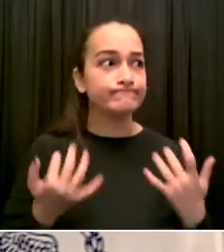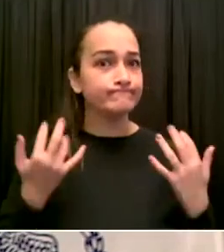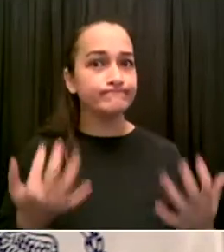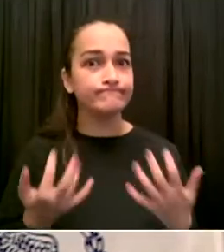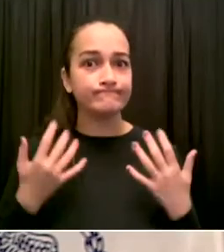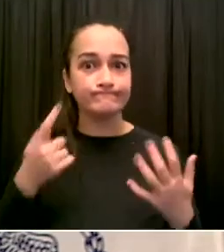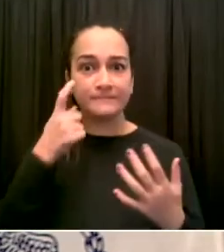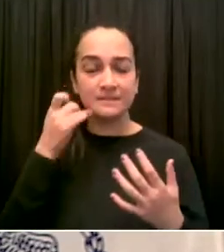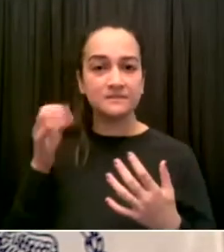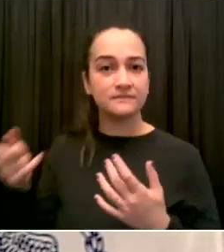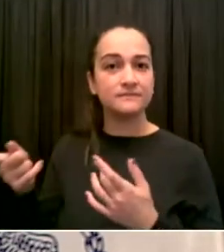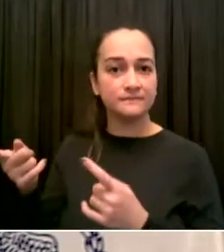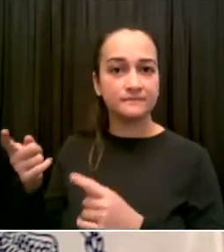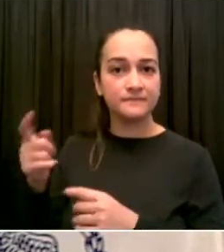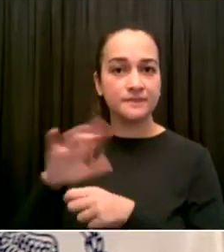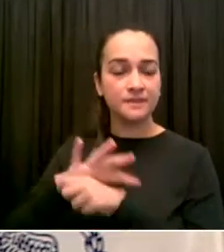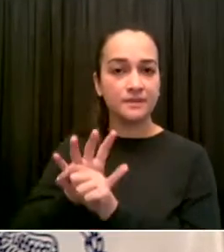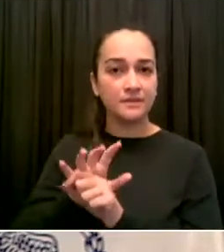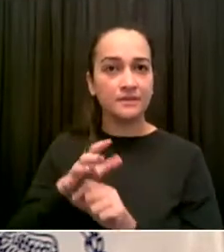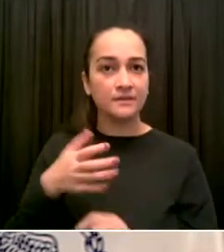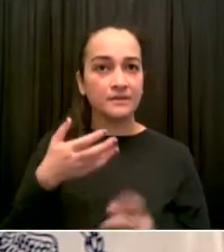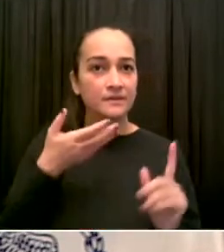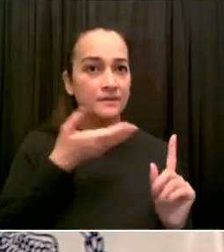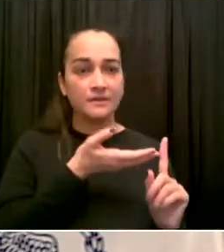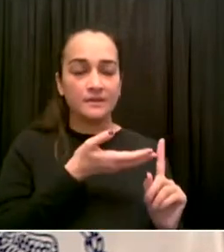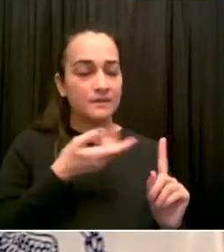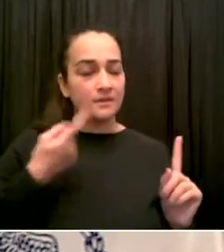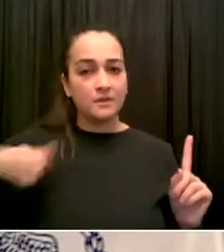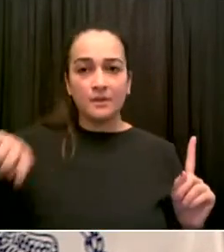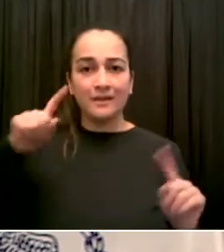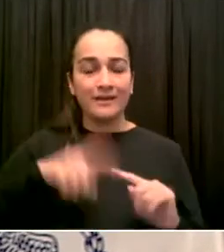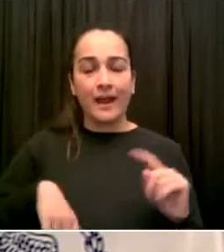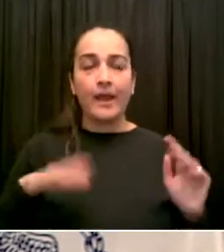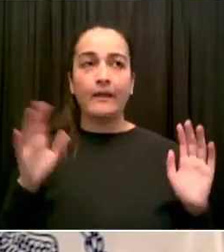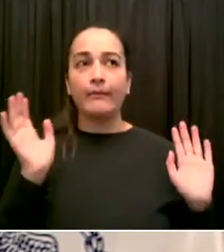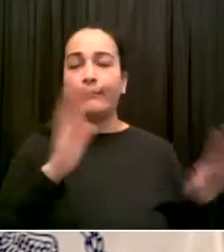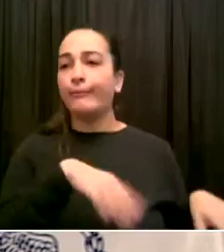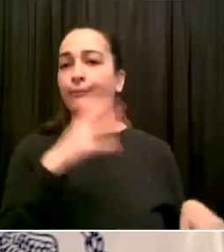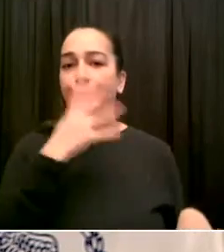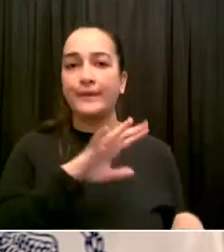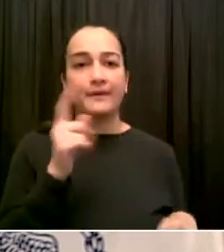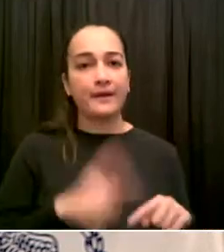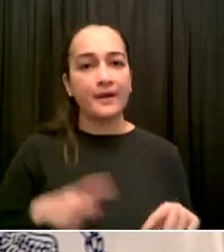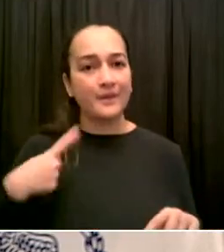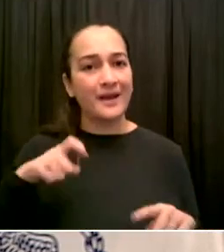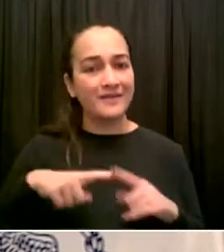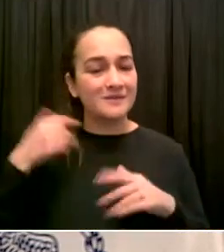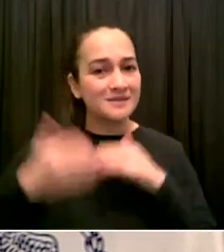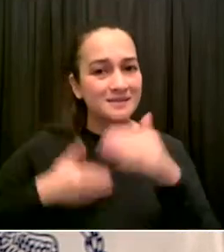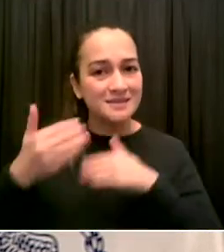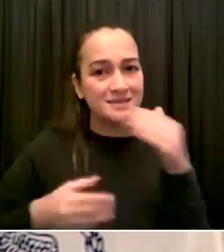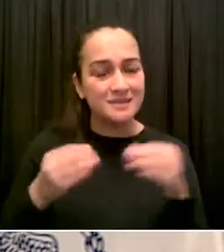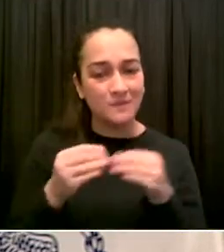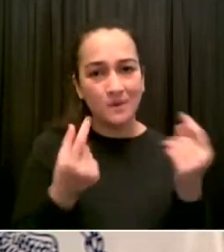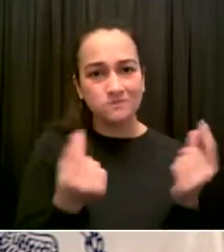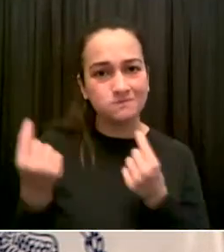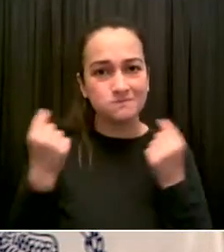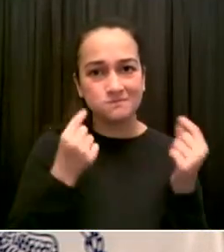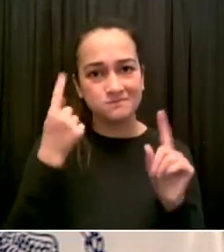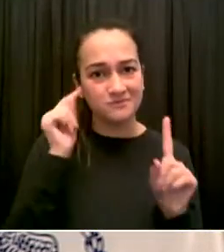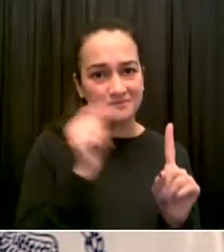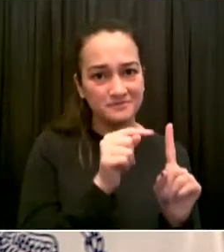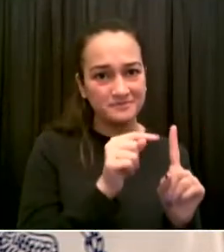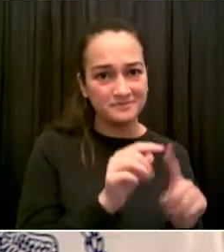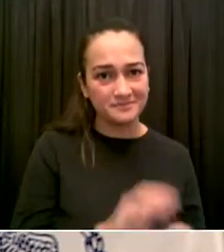WORK TO QUICKLY MAKE CHANGES.